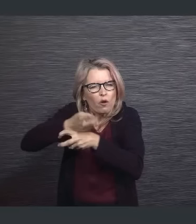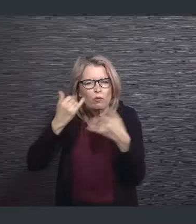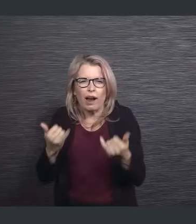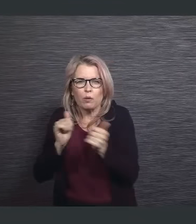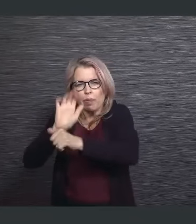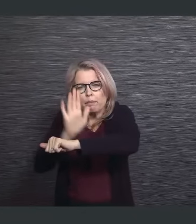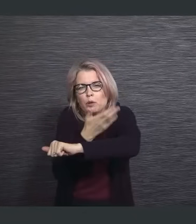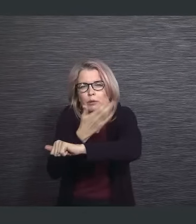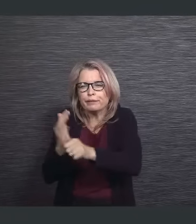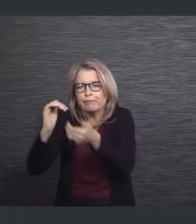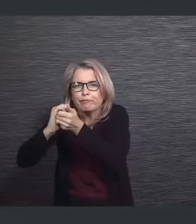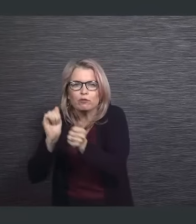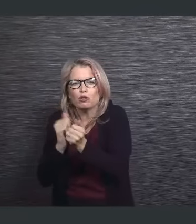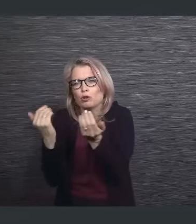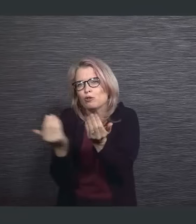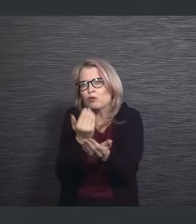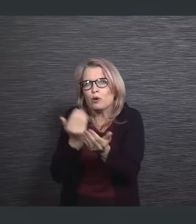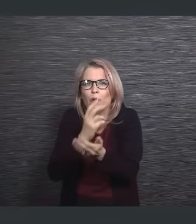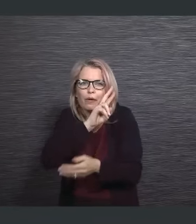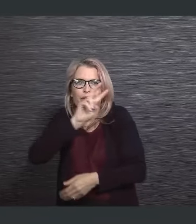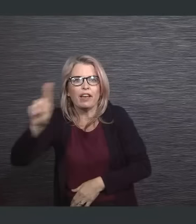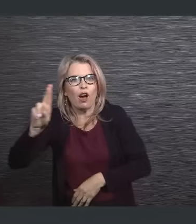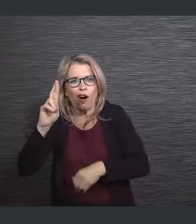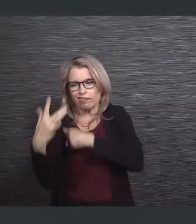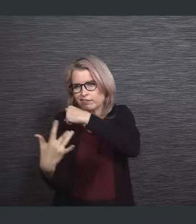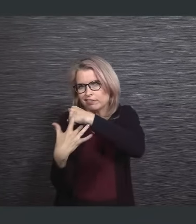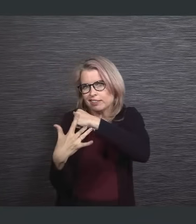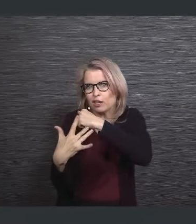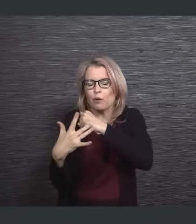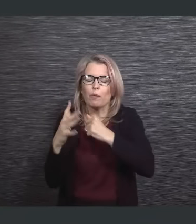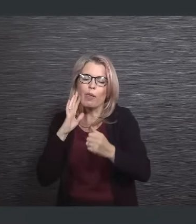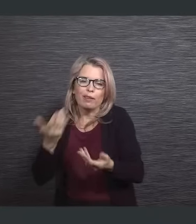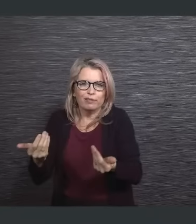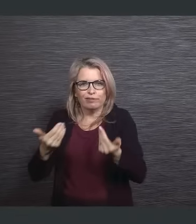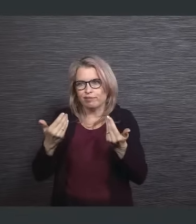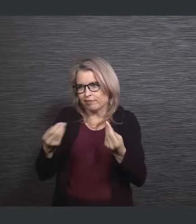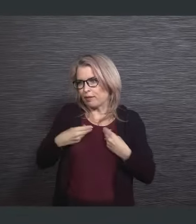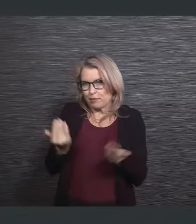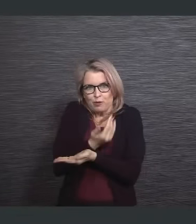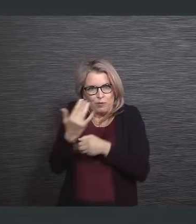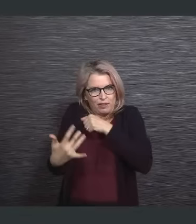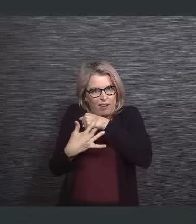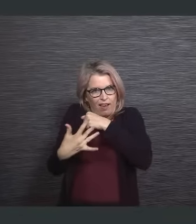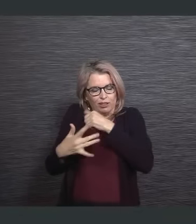and all this new immersive technology gives me the opportunity to really be creative and have fun with that.